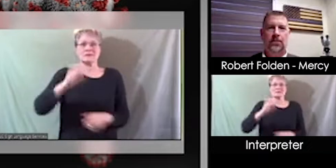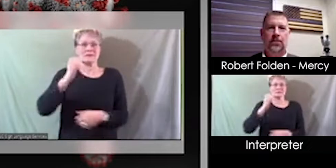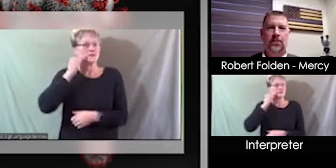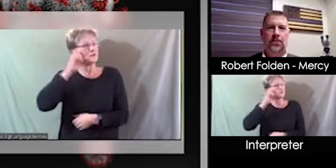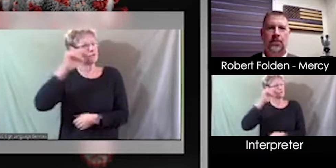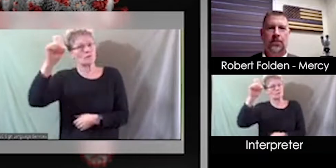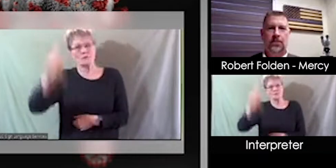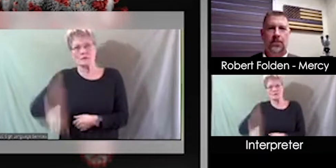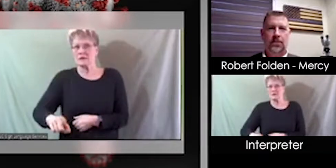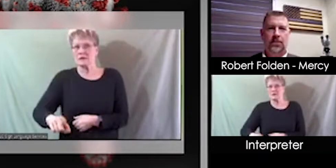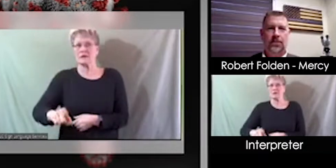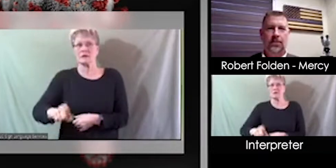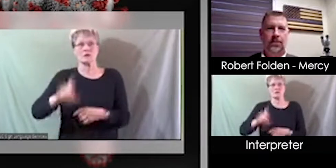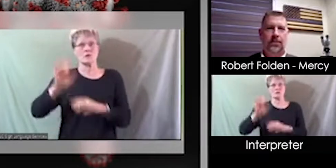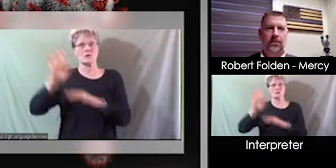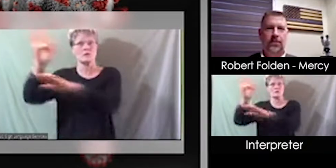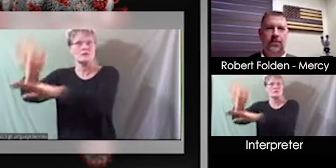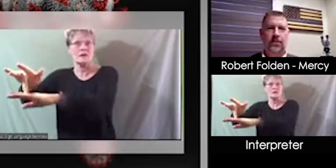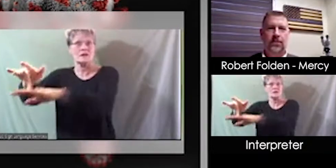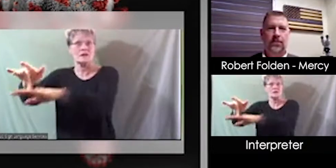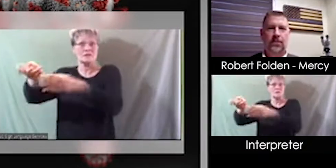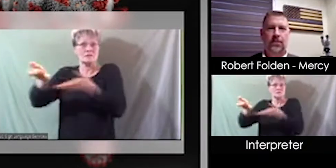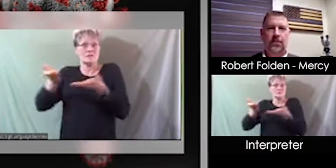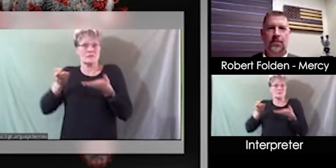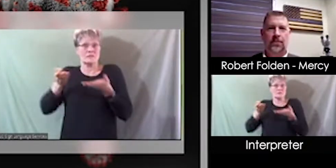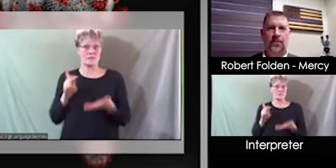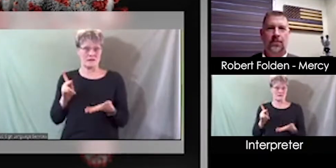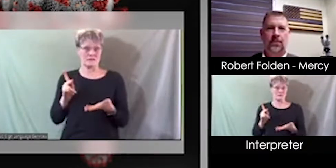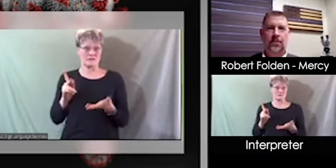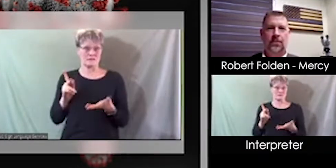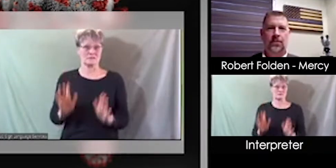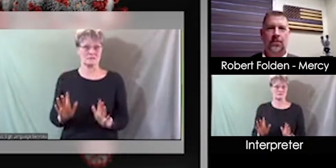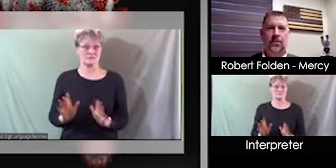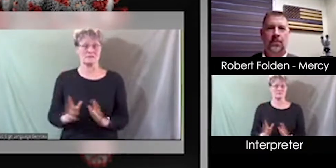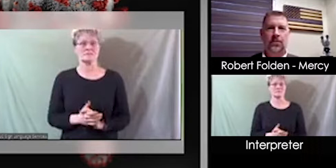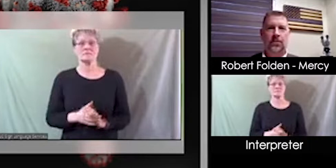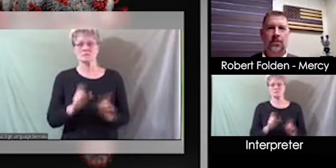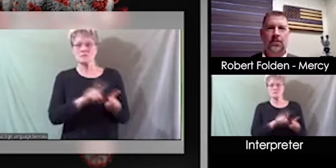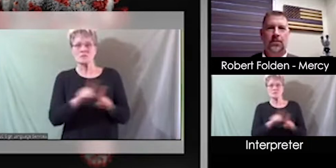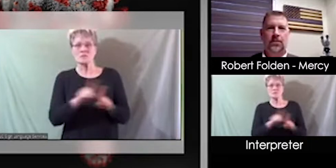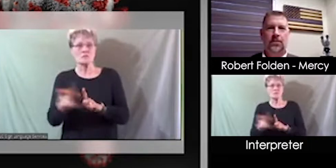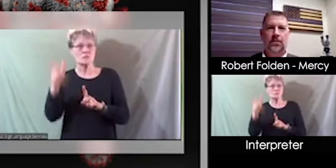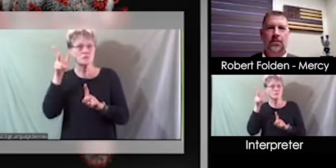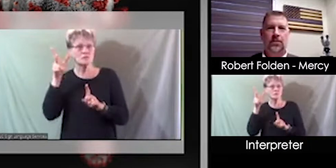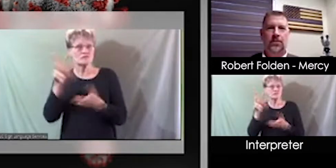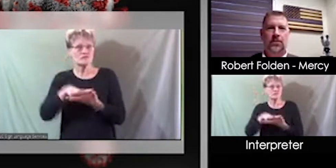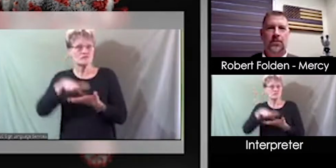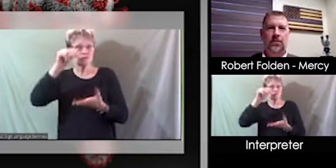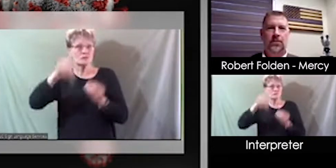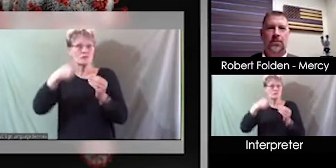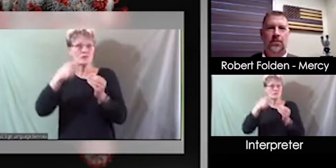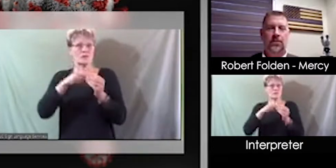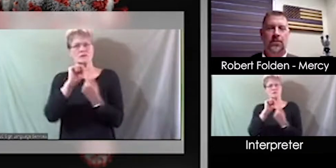back and then we've also heard about some situations where people have had relatives visiting from areas with a